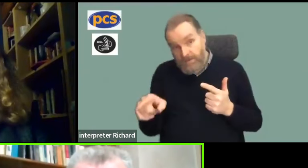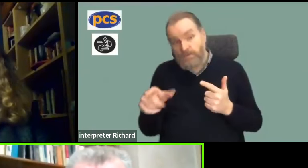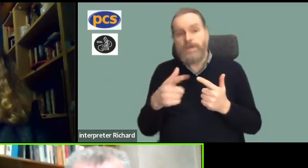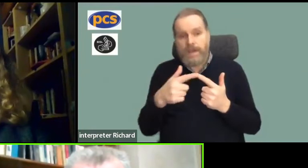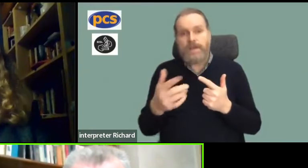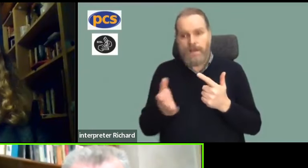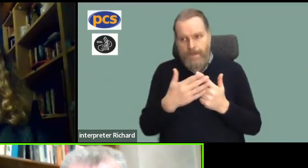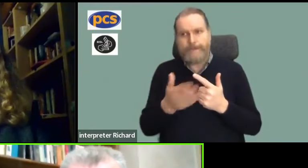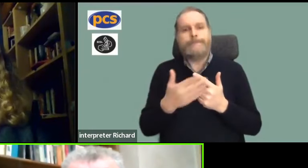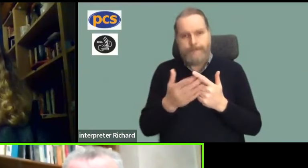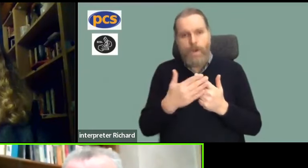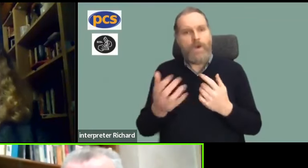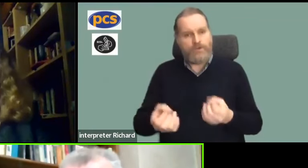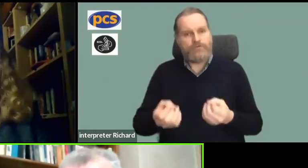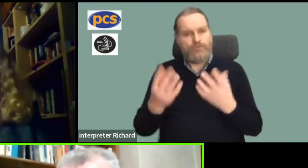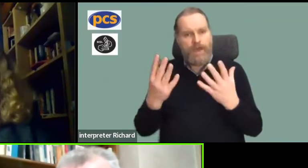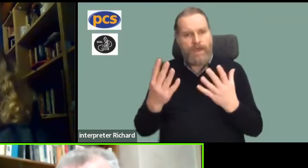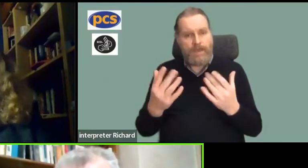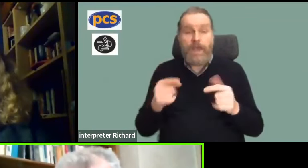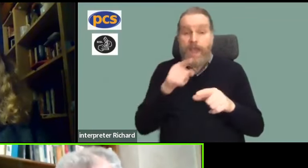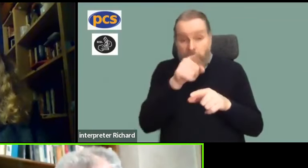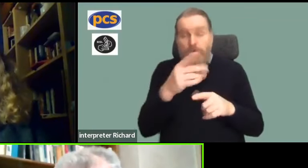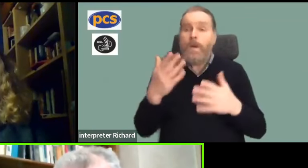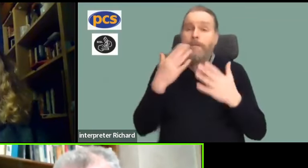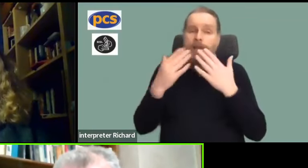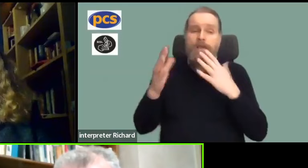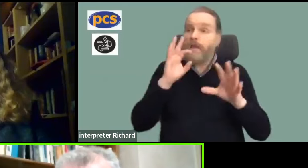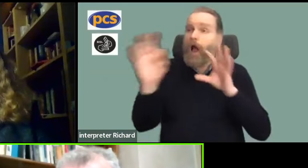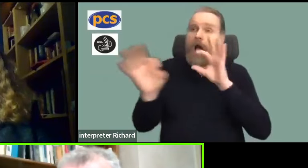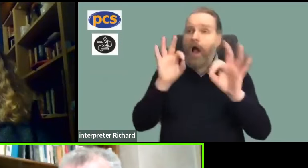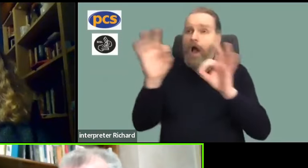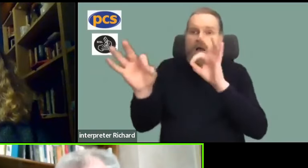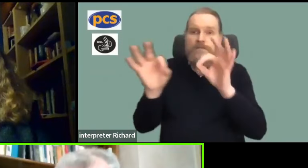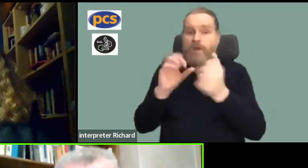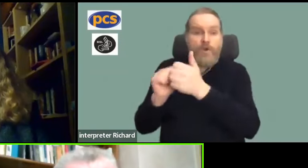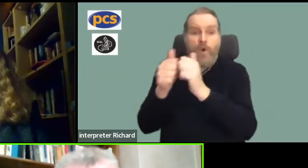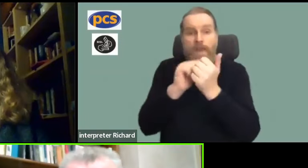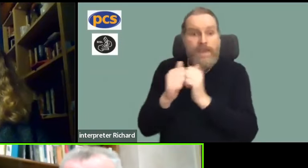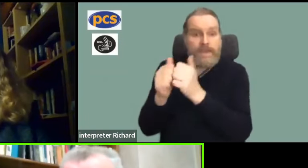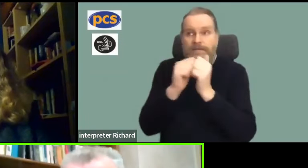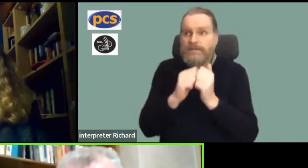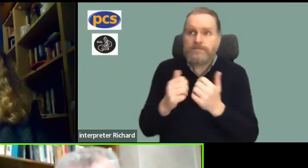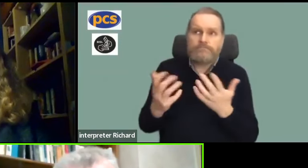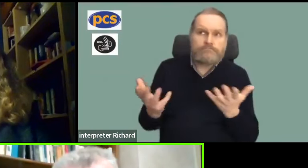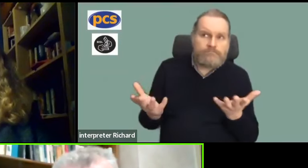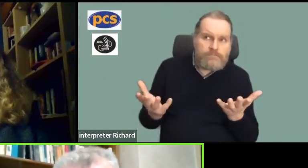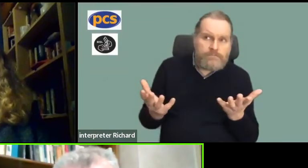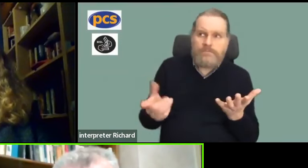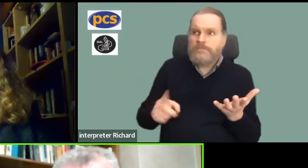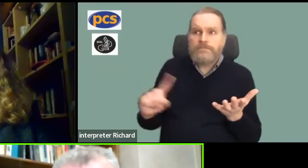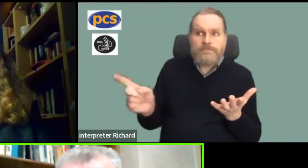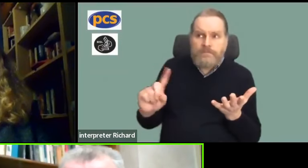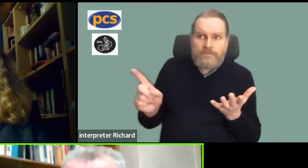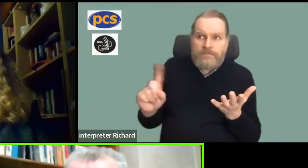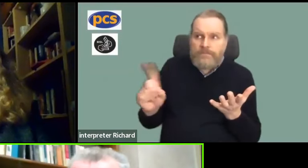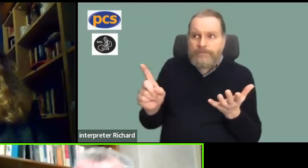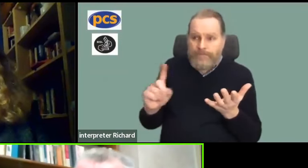The people. Prepare Now get get colleagues to join the Union if they haven't joined Pcs Union if they haven't joined Pcs. the make it clear to management that this that this is going to be the